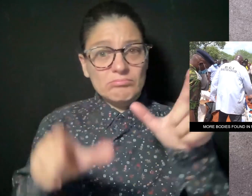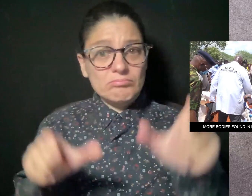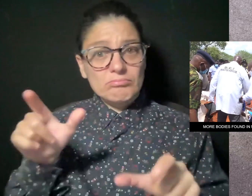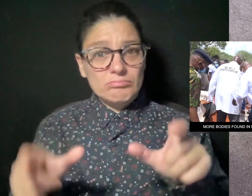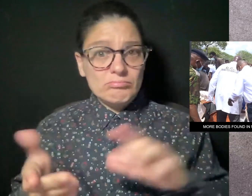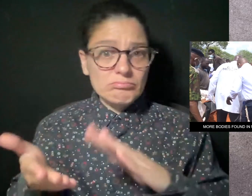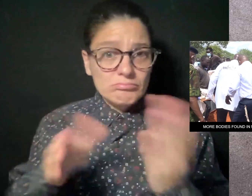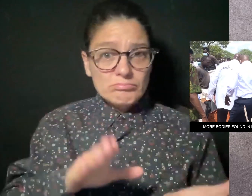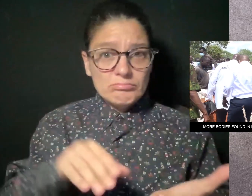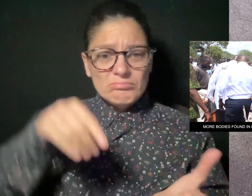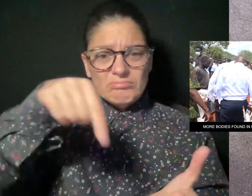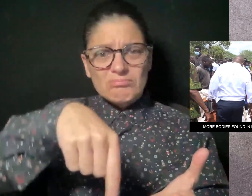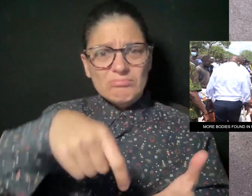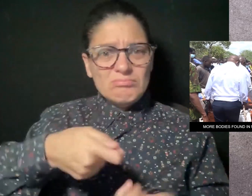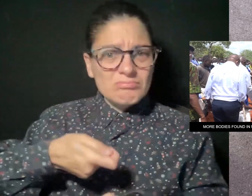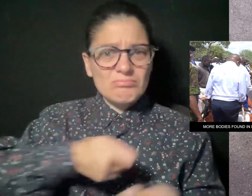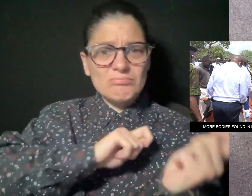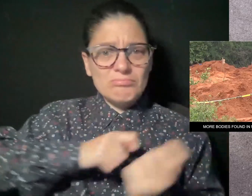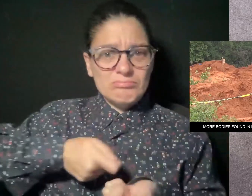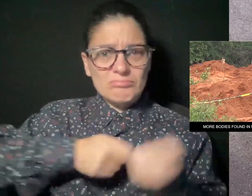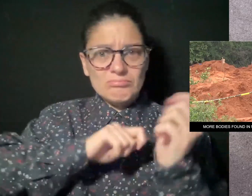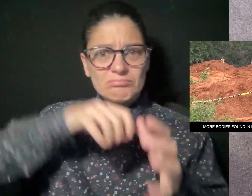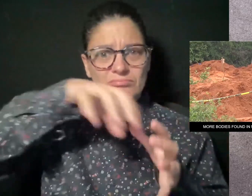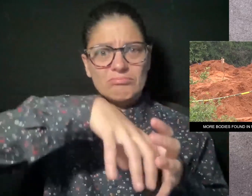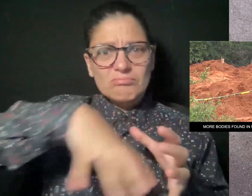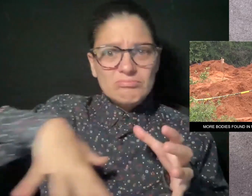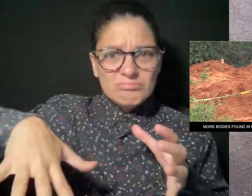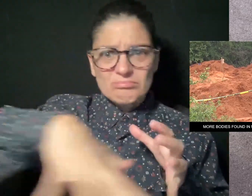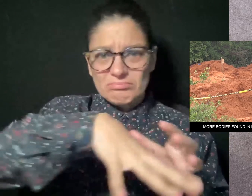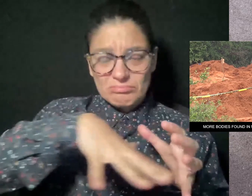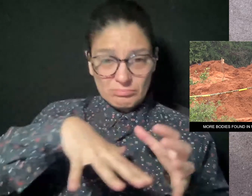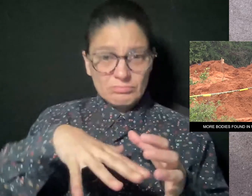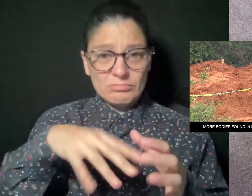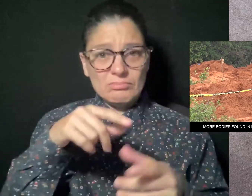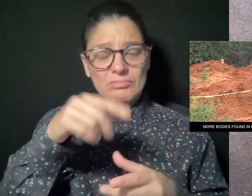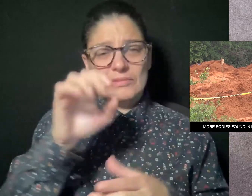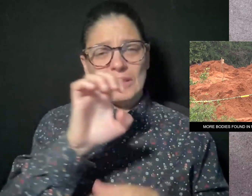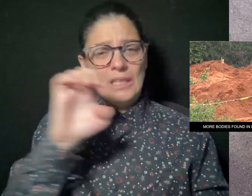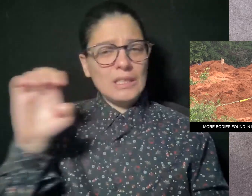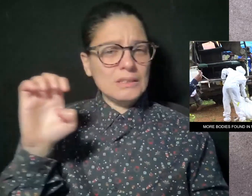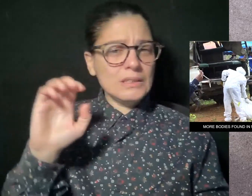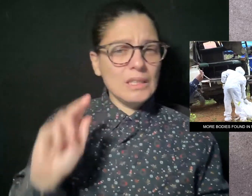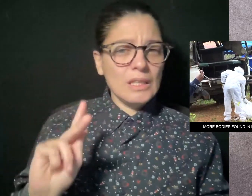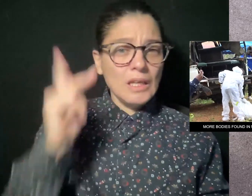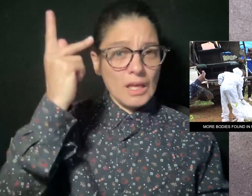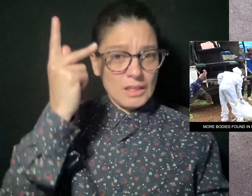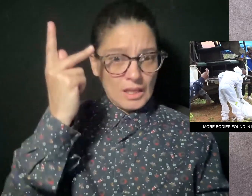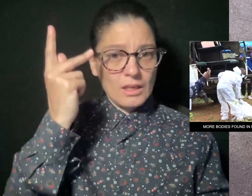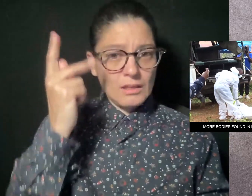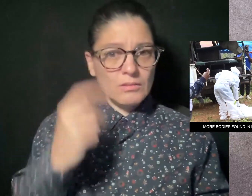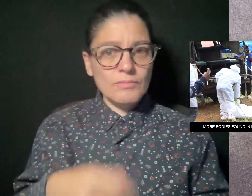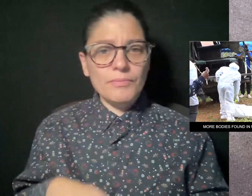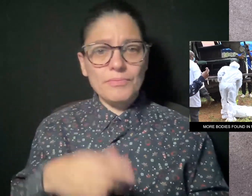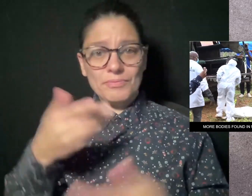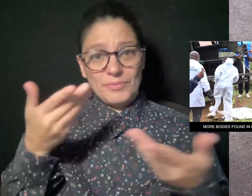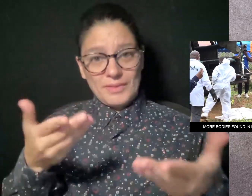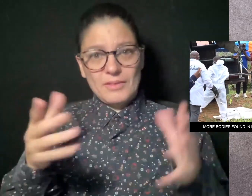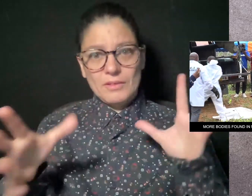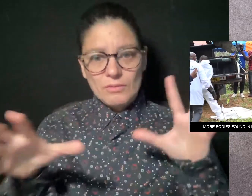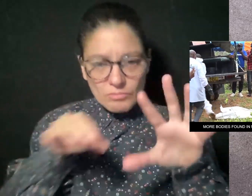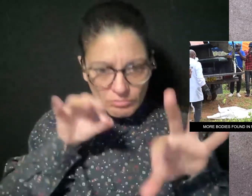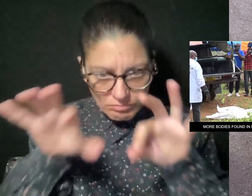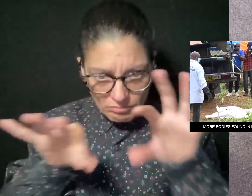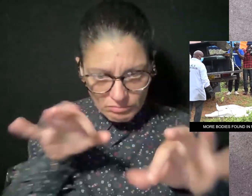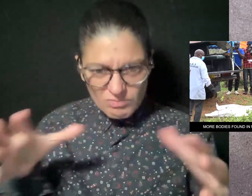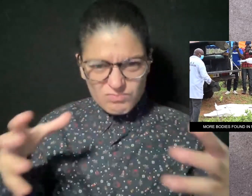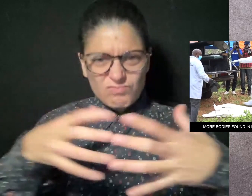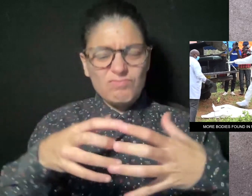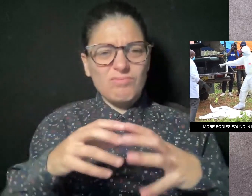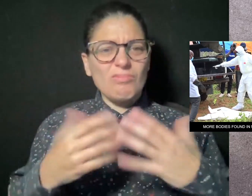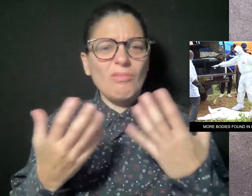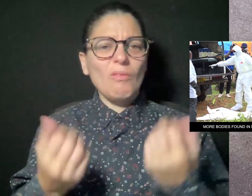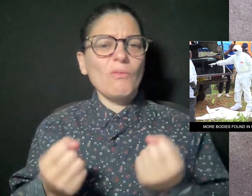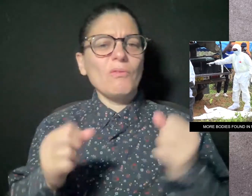police are continuing to uncover bodies at a mass grave in Eastern Kenya so far 89 bodies